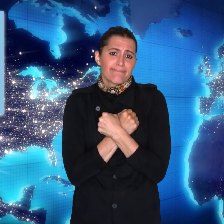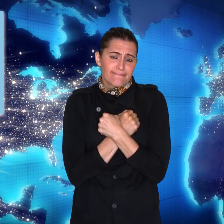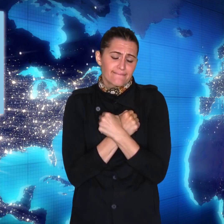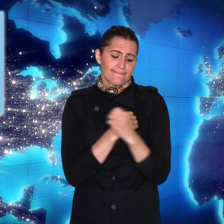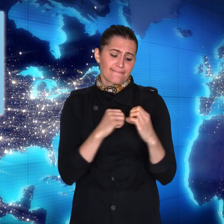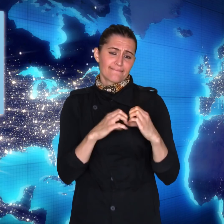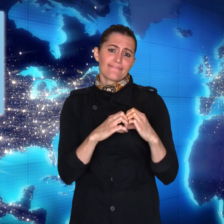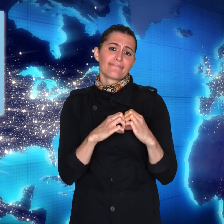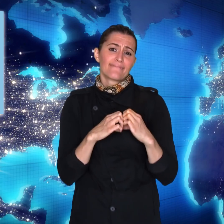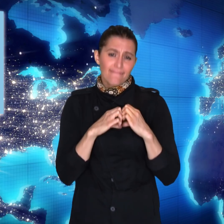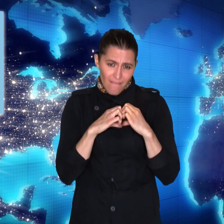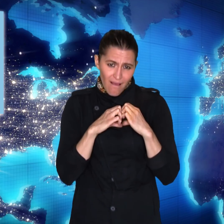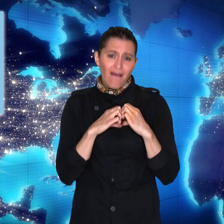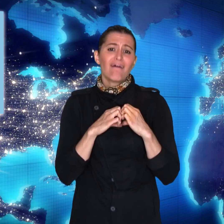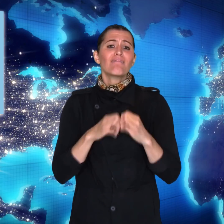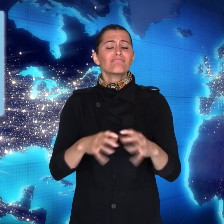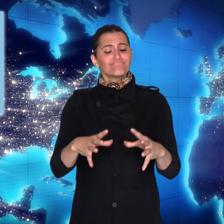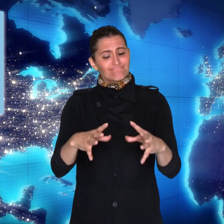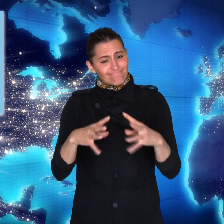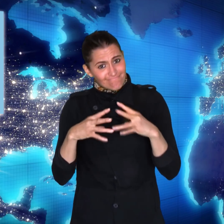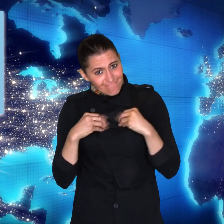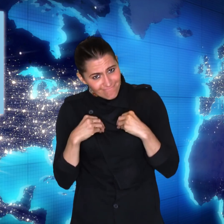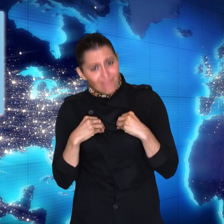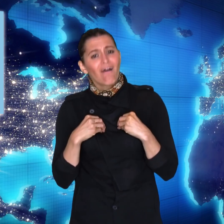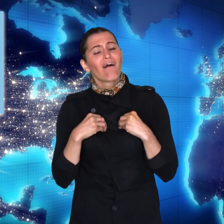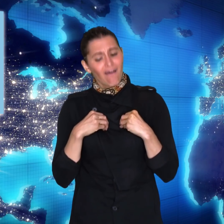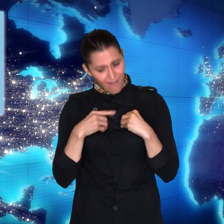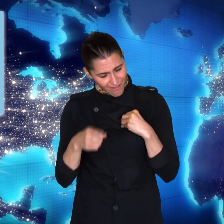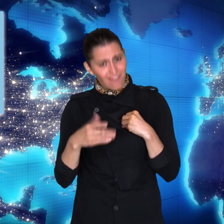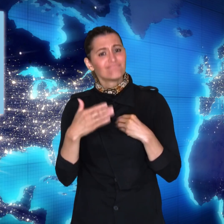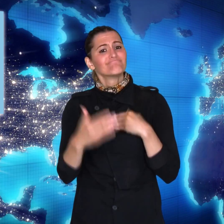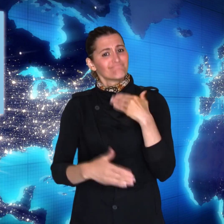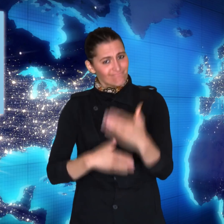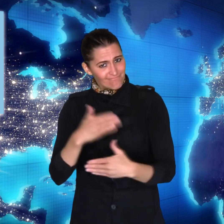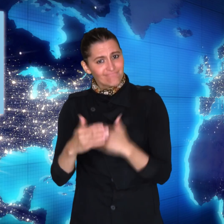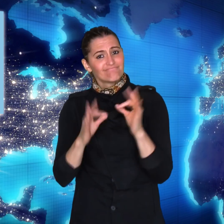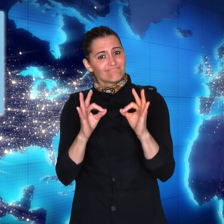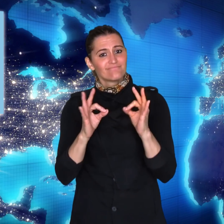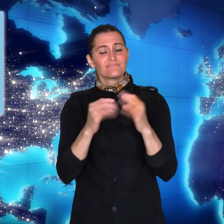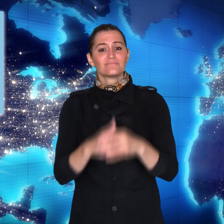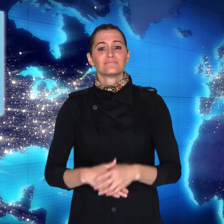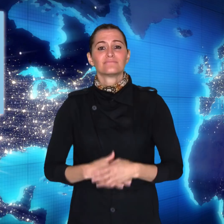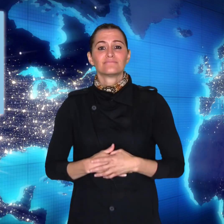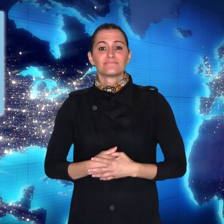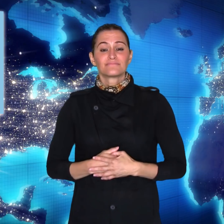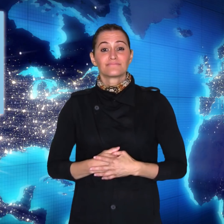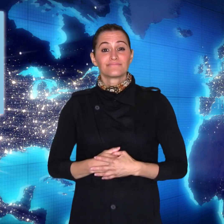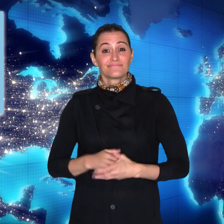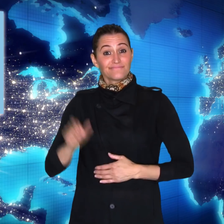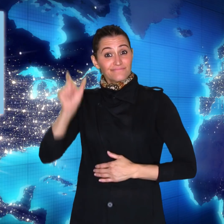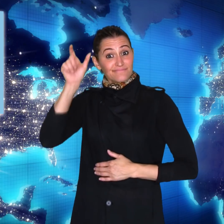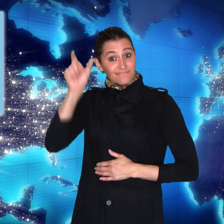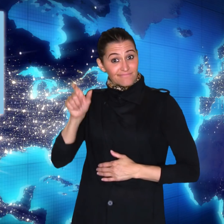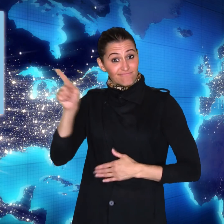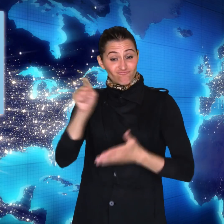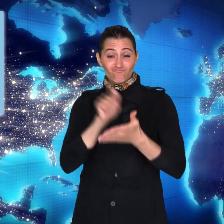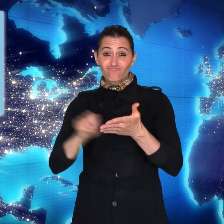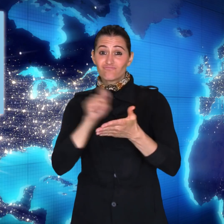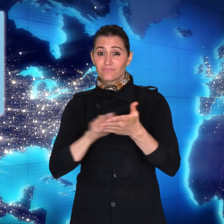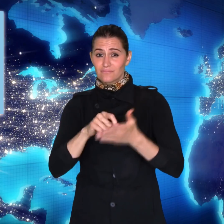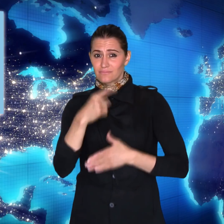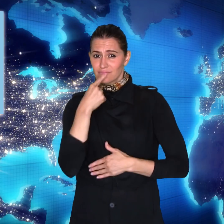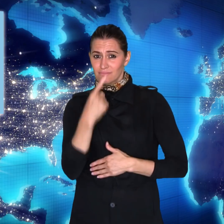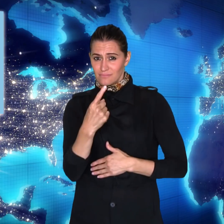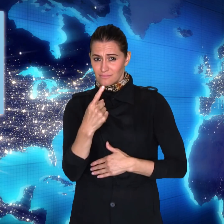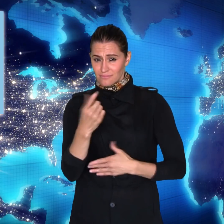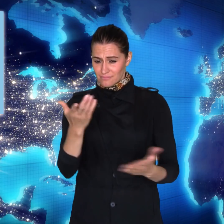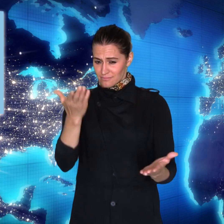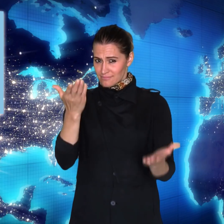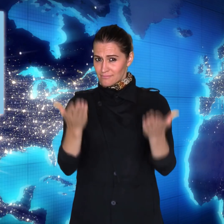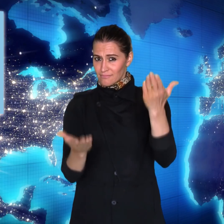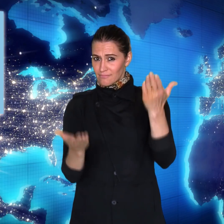sign faster than her other hearing dogs